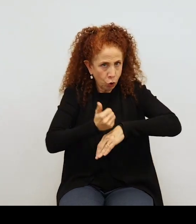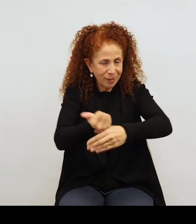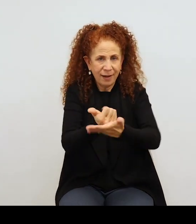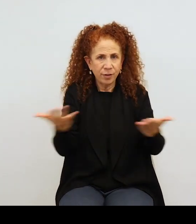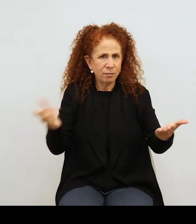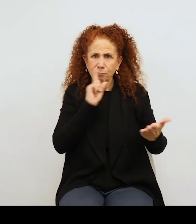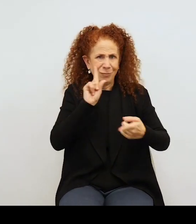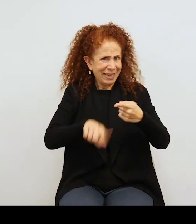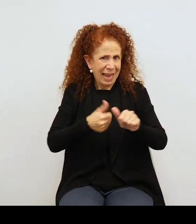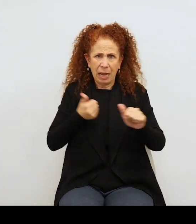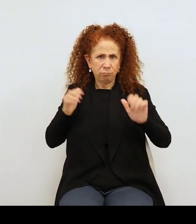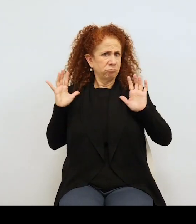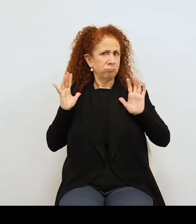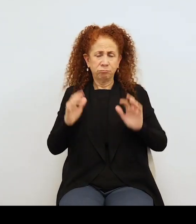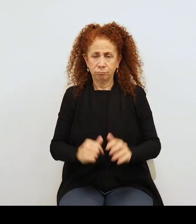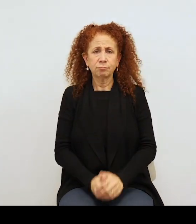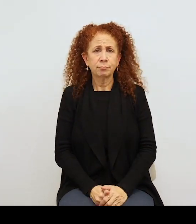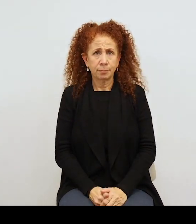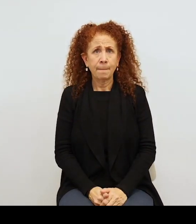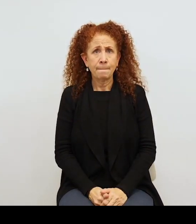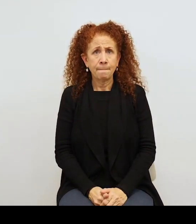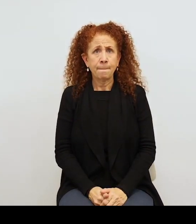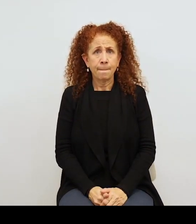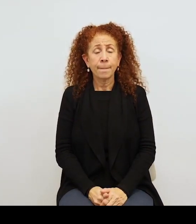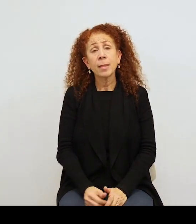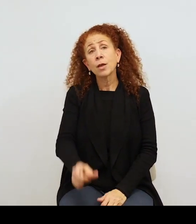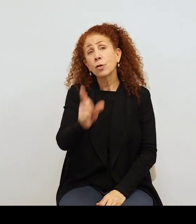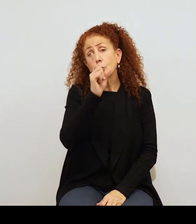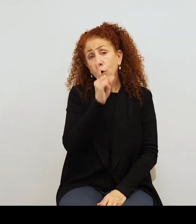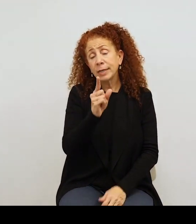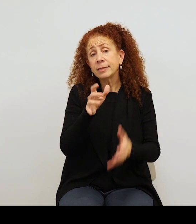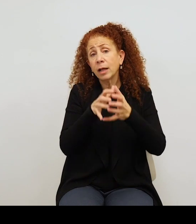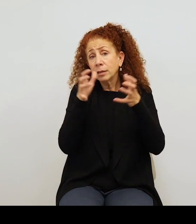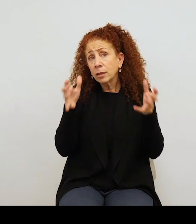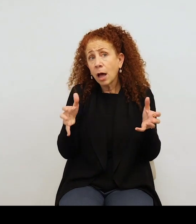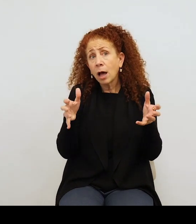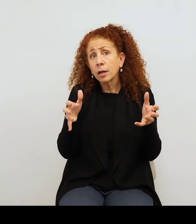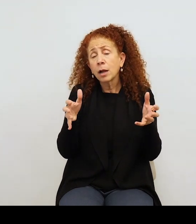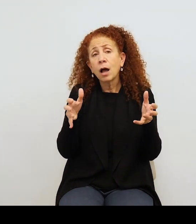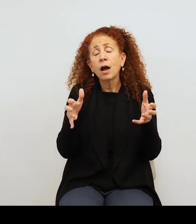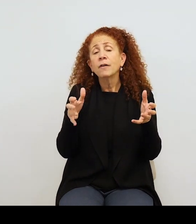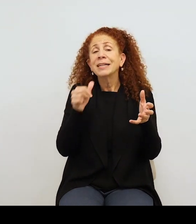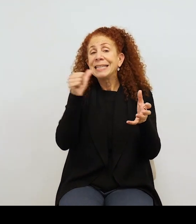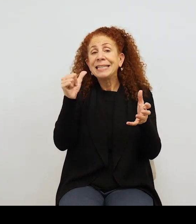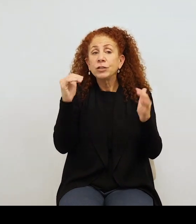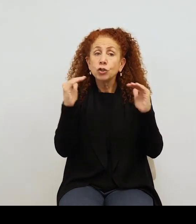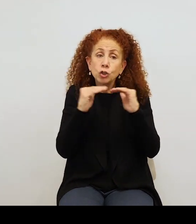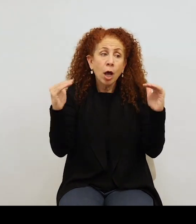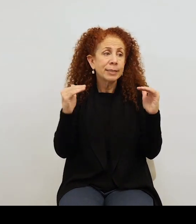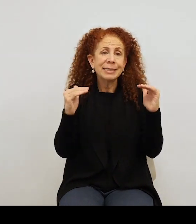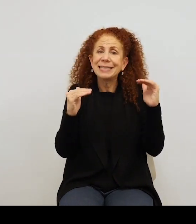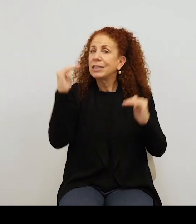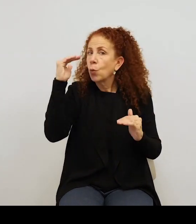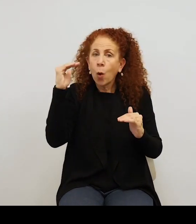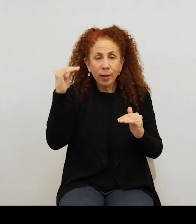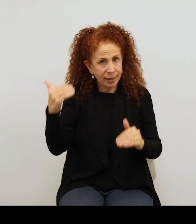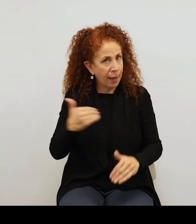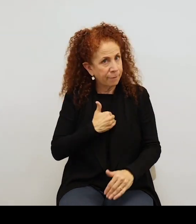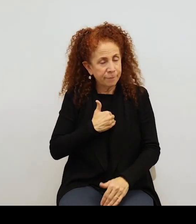So-- and there is a lot of injustice, inequality. I mean, that's what I also said.